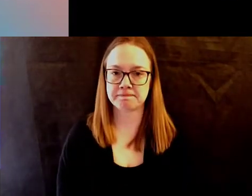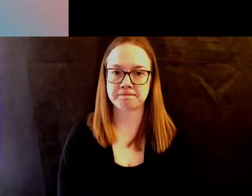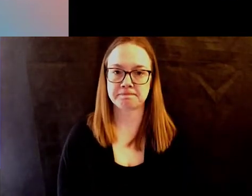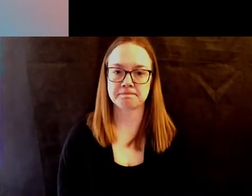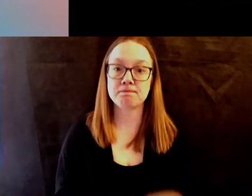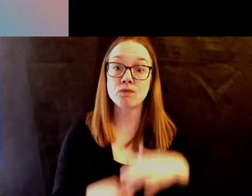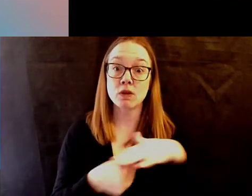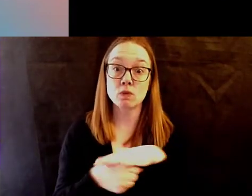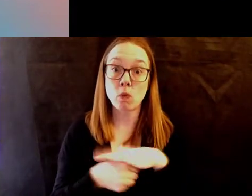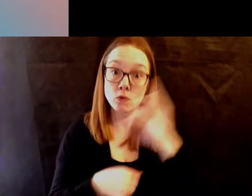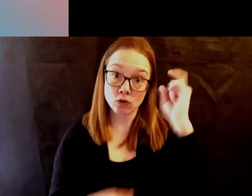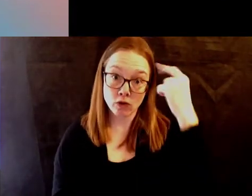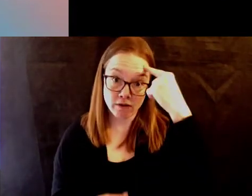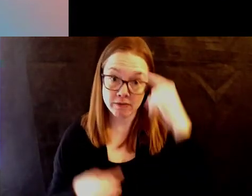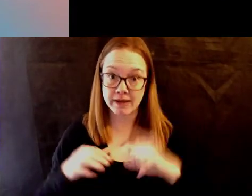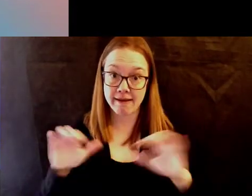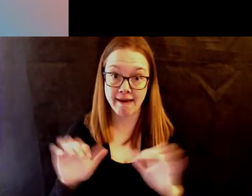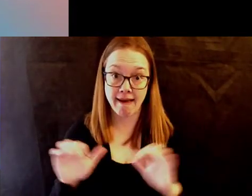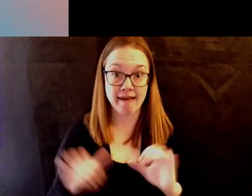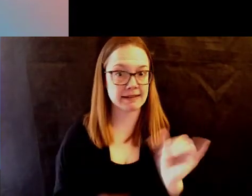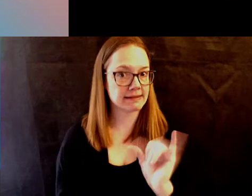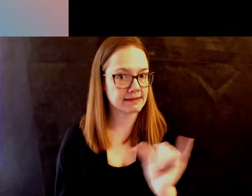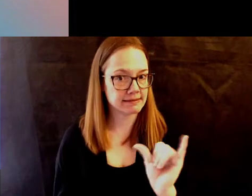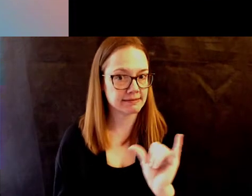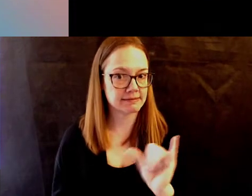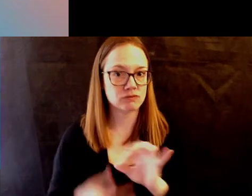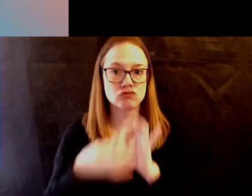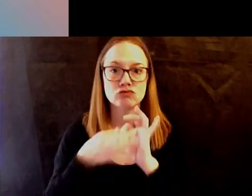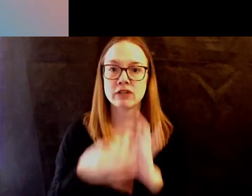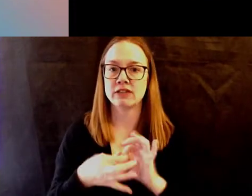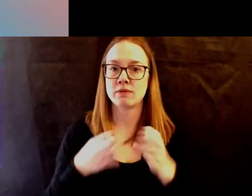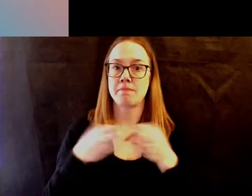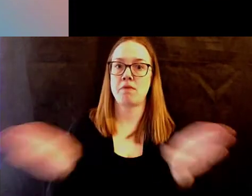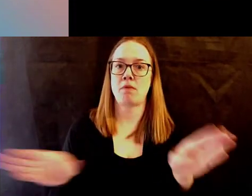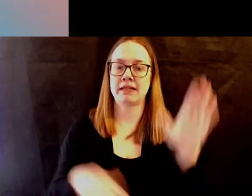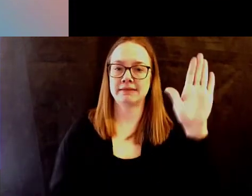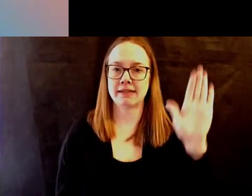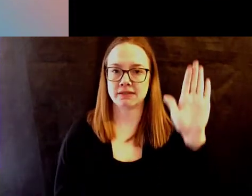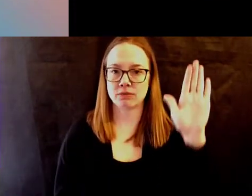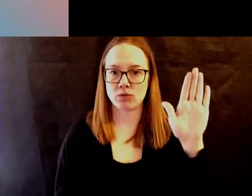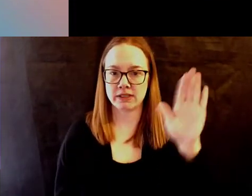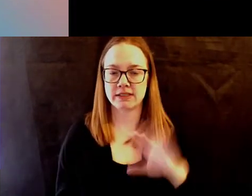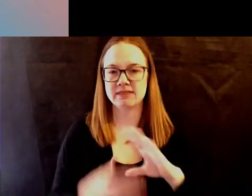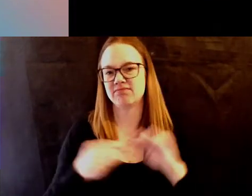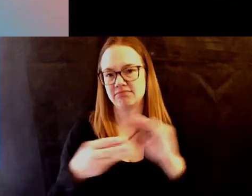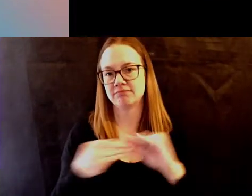as well with having opportunities for public testimony. And beyond that, of course, there